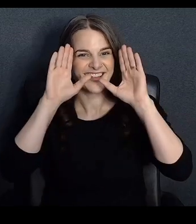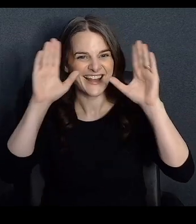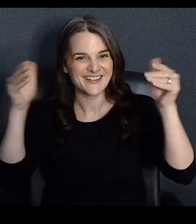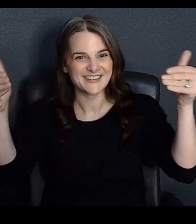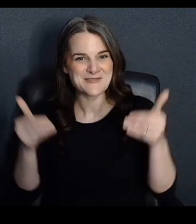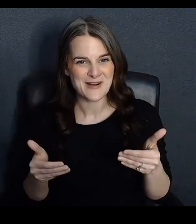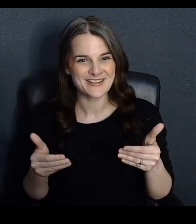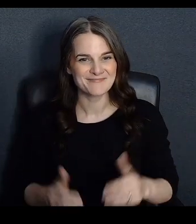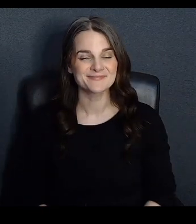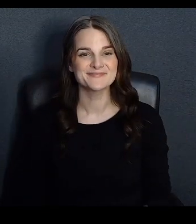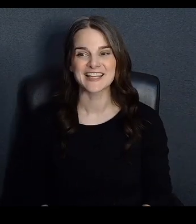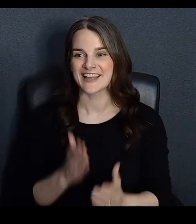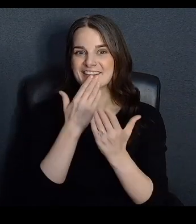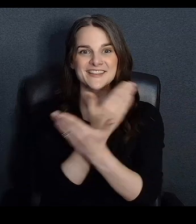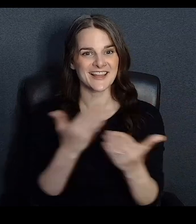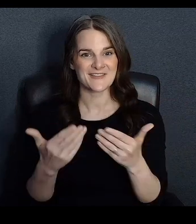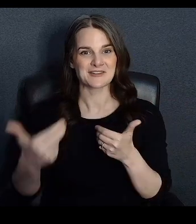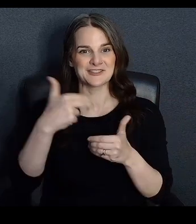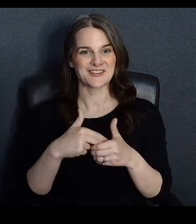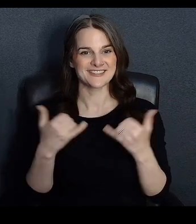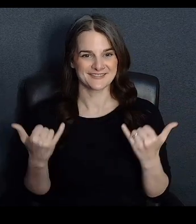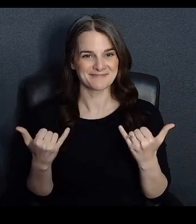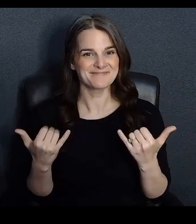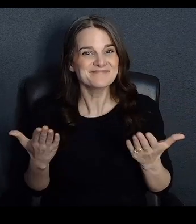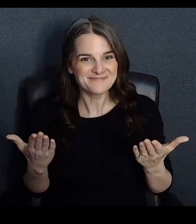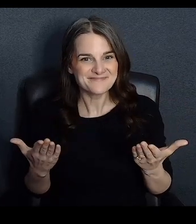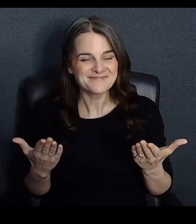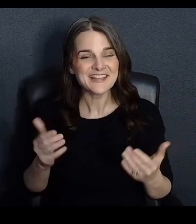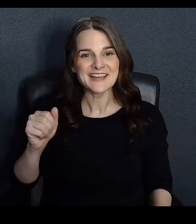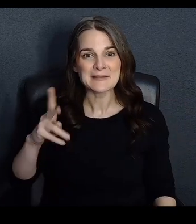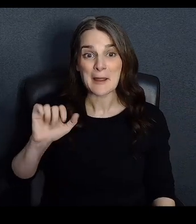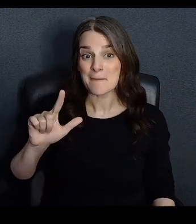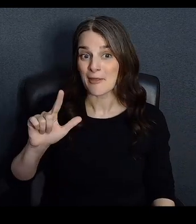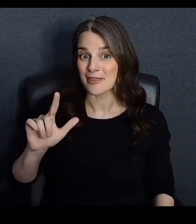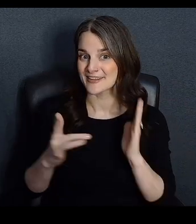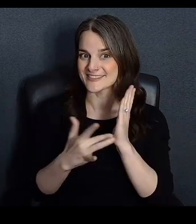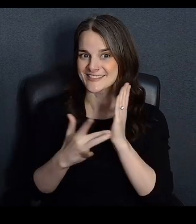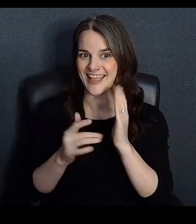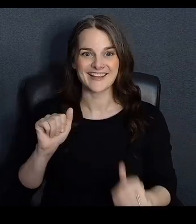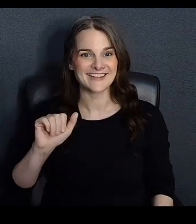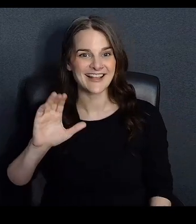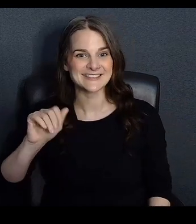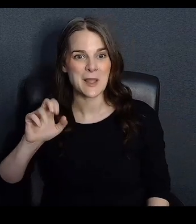OK, welcome. Thank you all for joining us today for April's Tech Accelerator webinar.